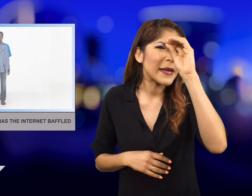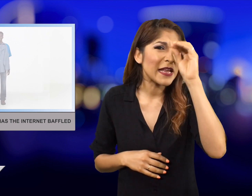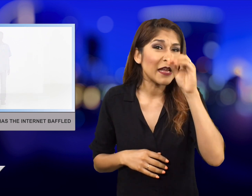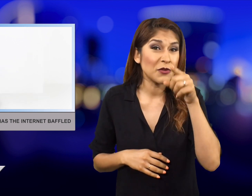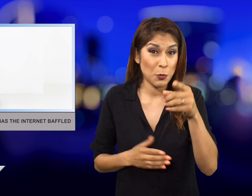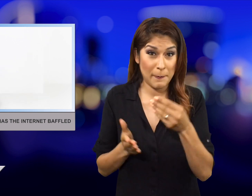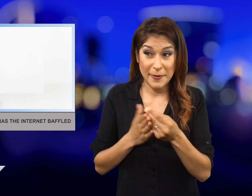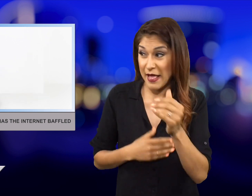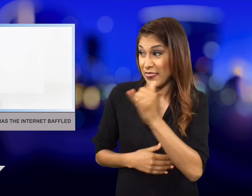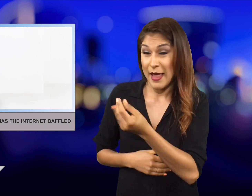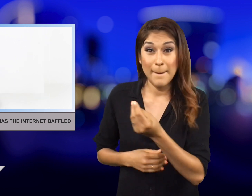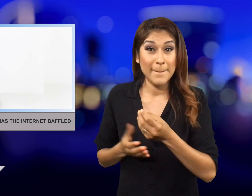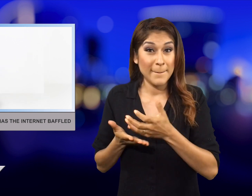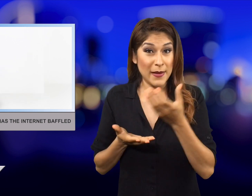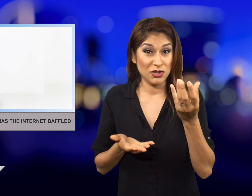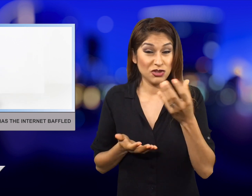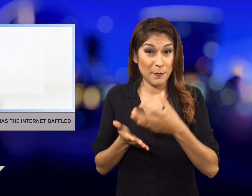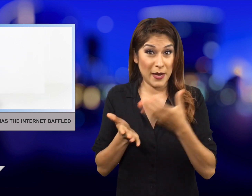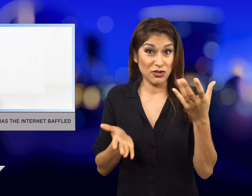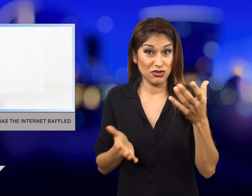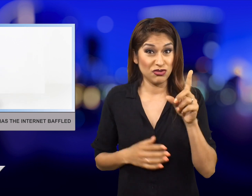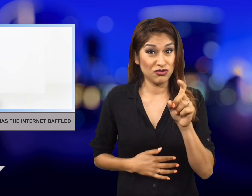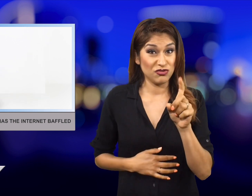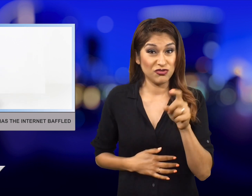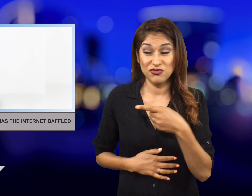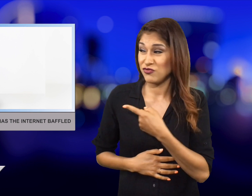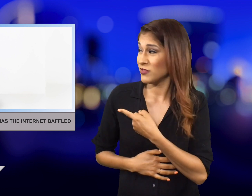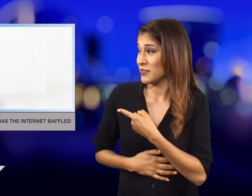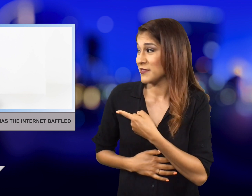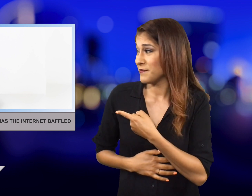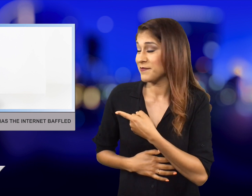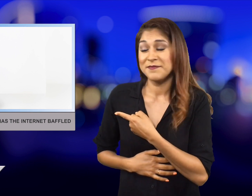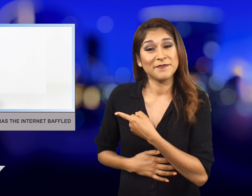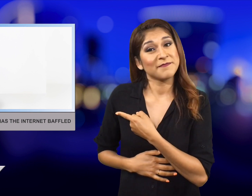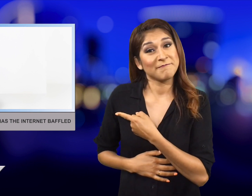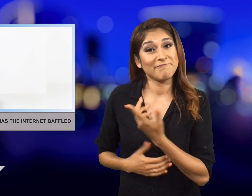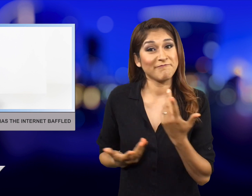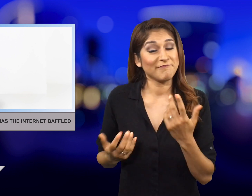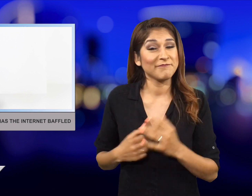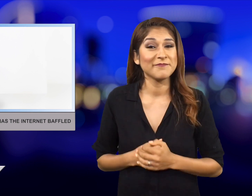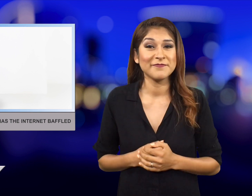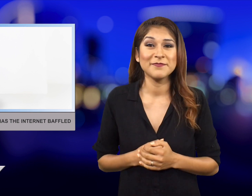What you think?